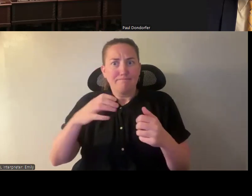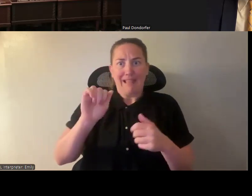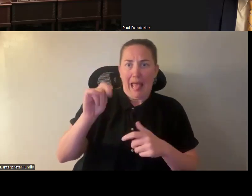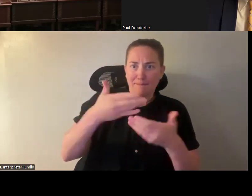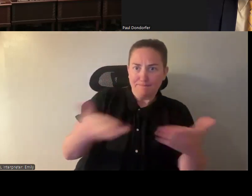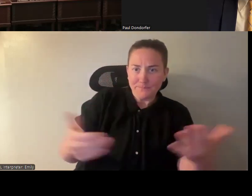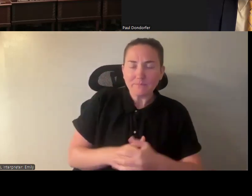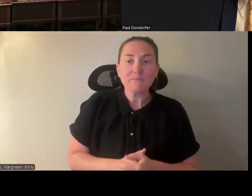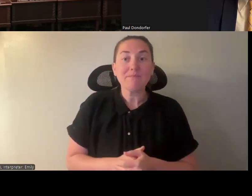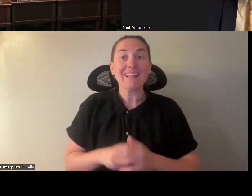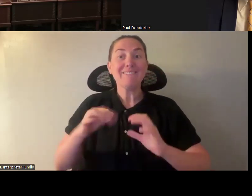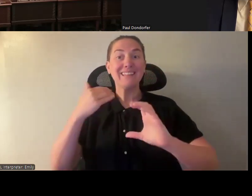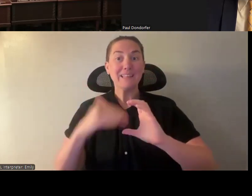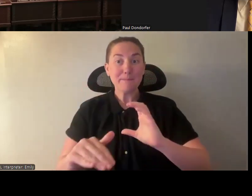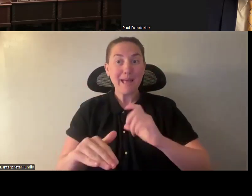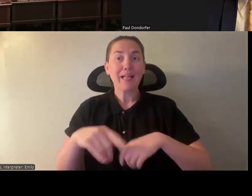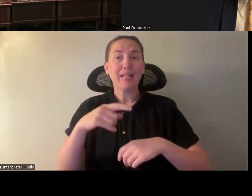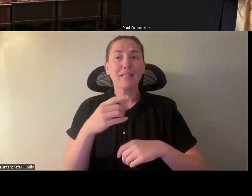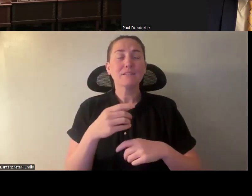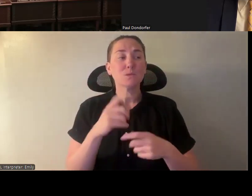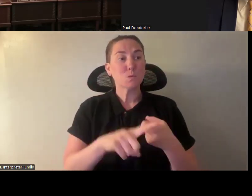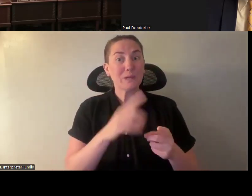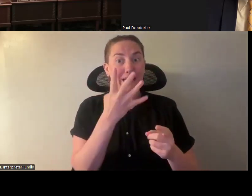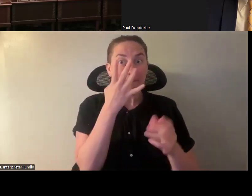message to an inmate or for an inmate to send a message to someone else you have to buy these